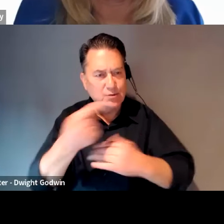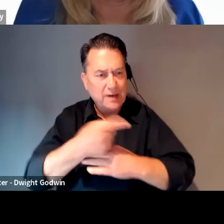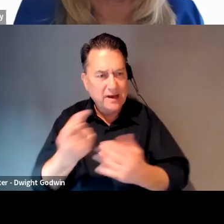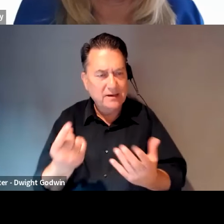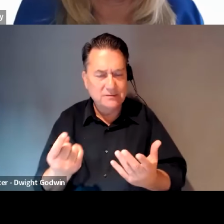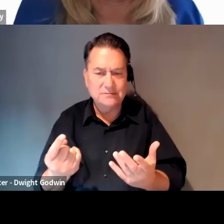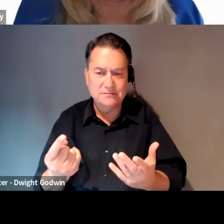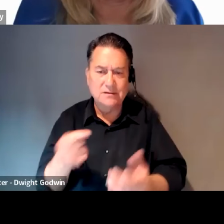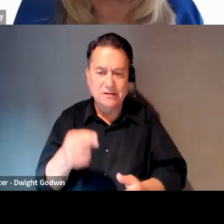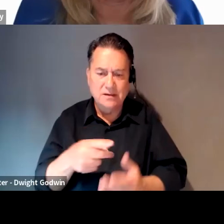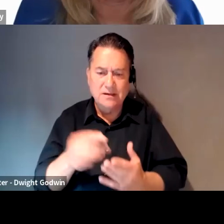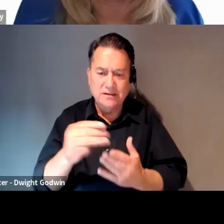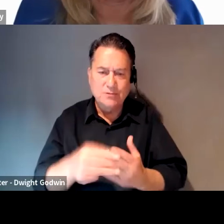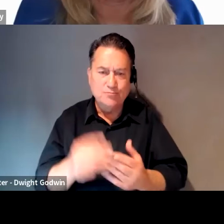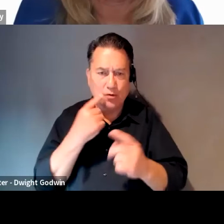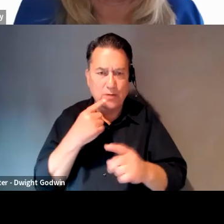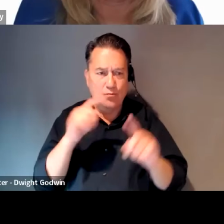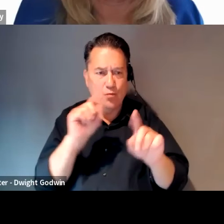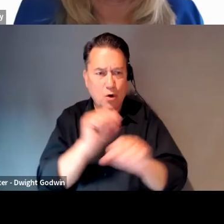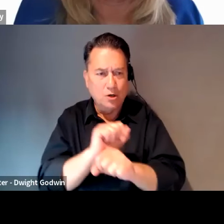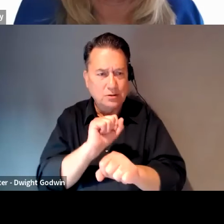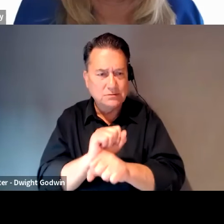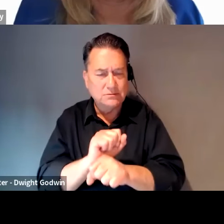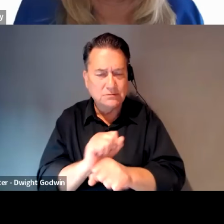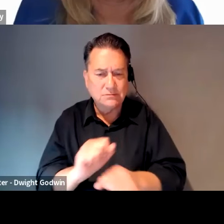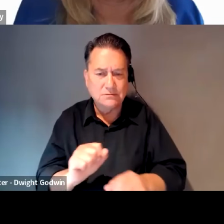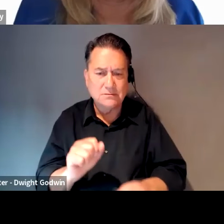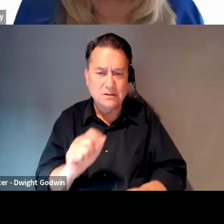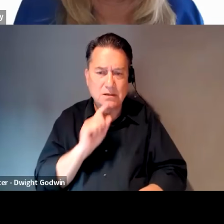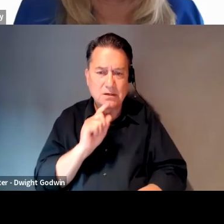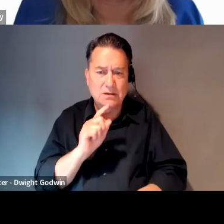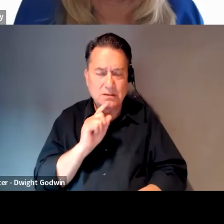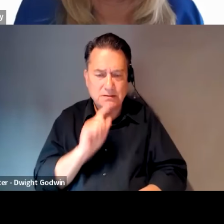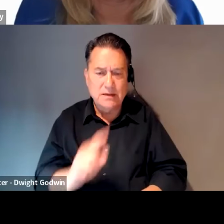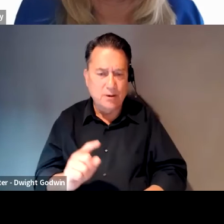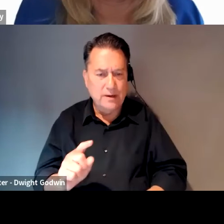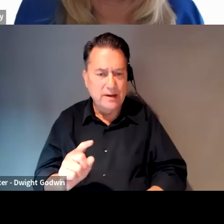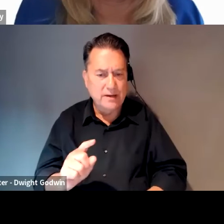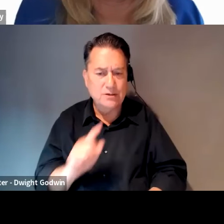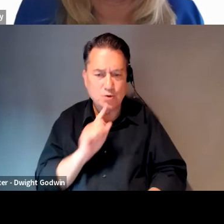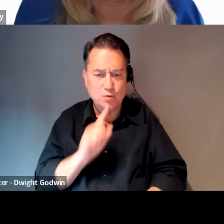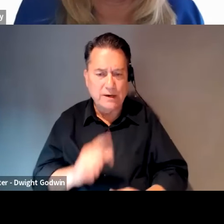This program works and there's testimonials there, real live experience.